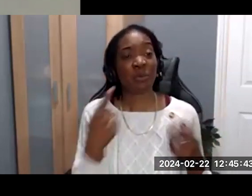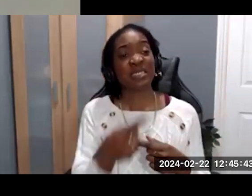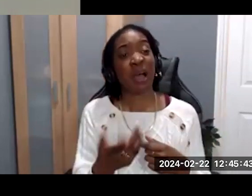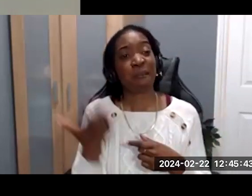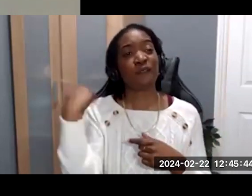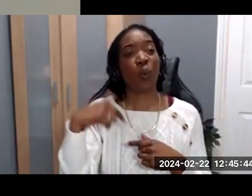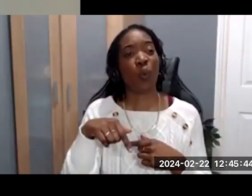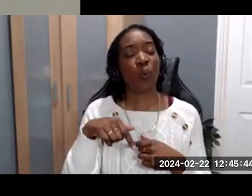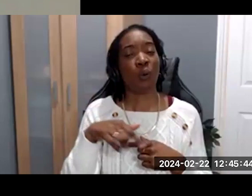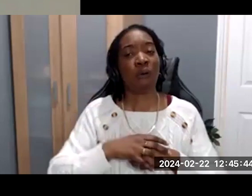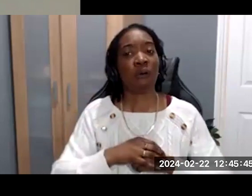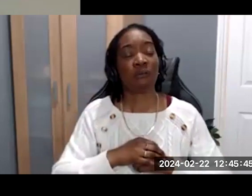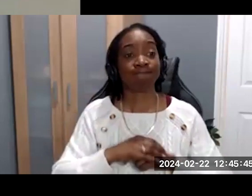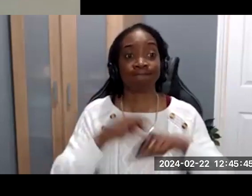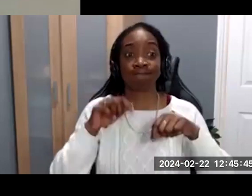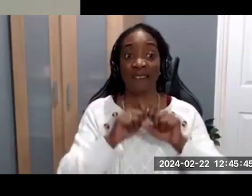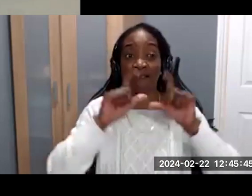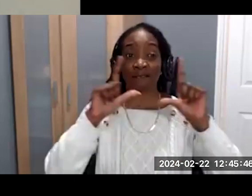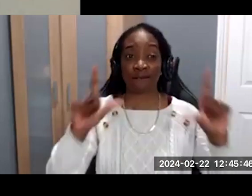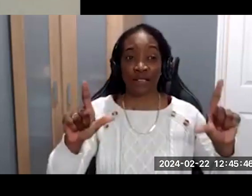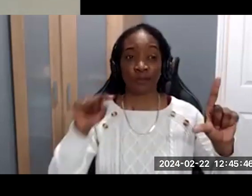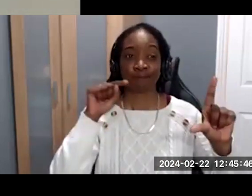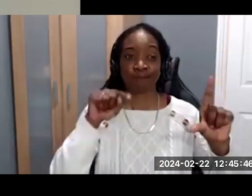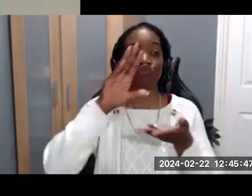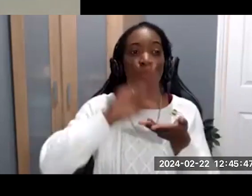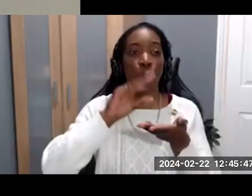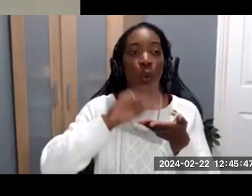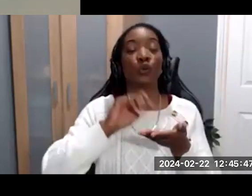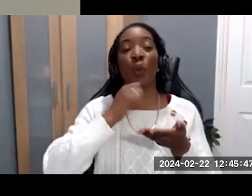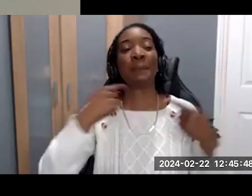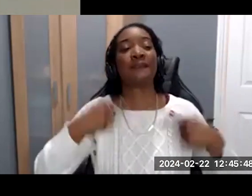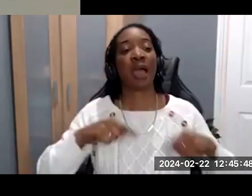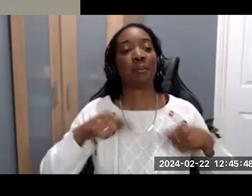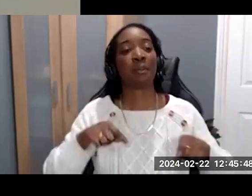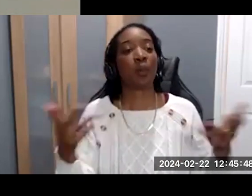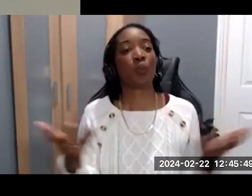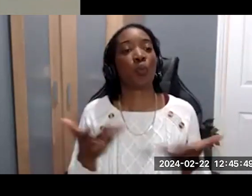of this session this video this recording will be made available on the Stopgap Dance Company